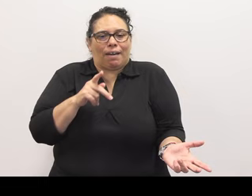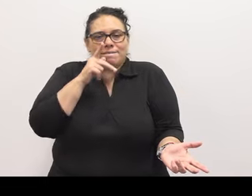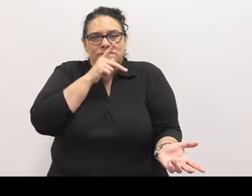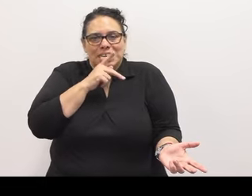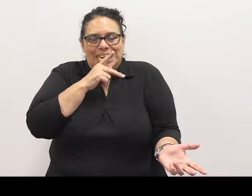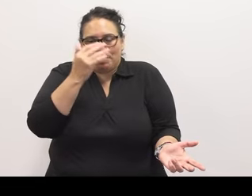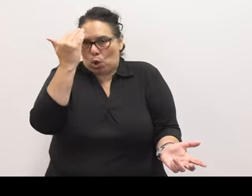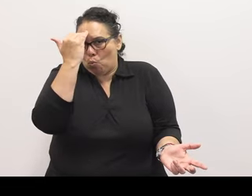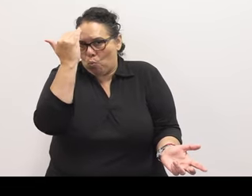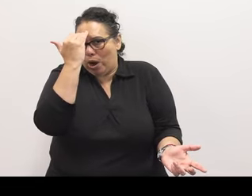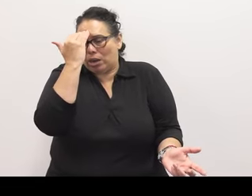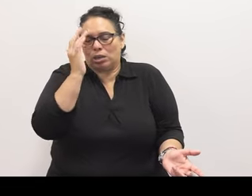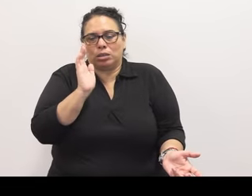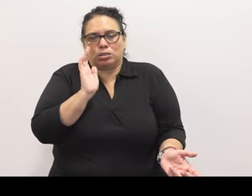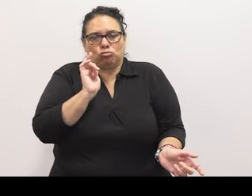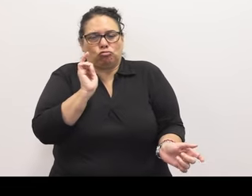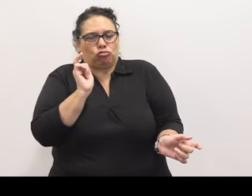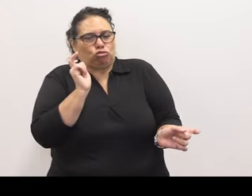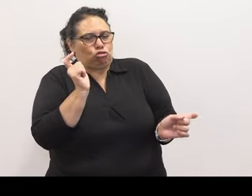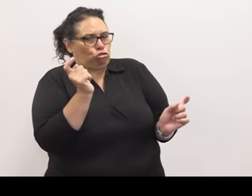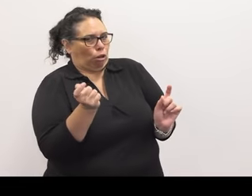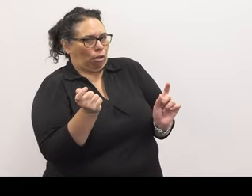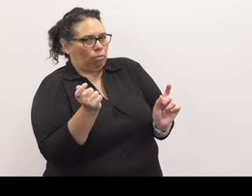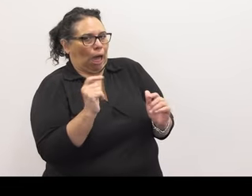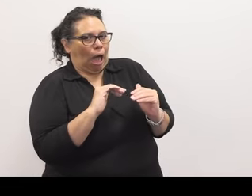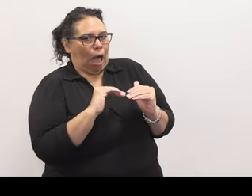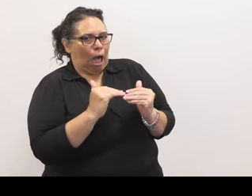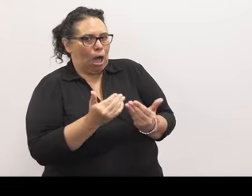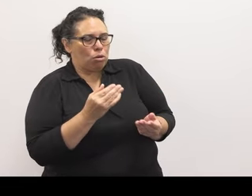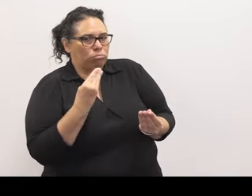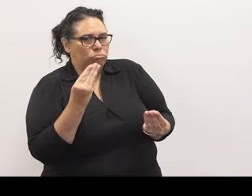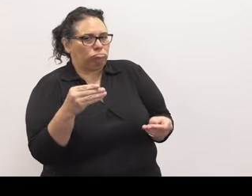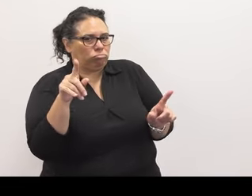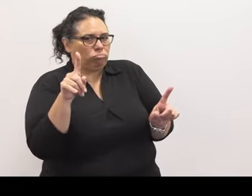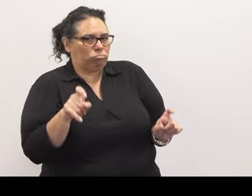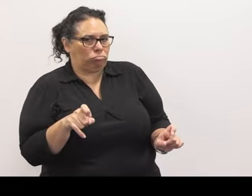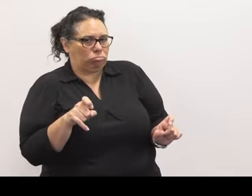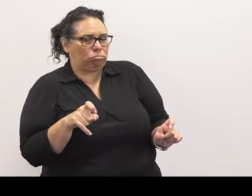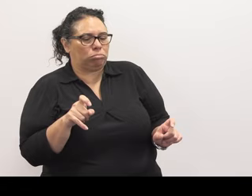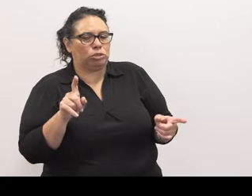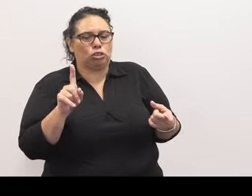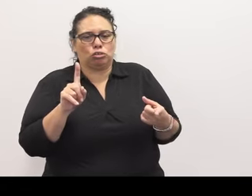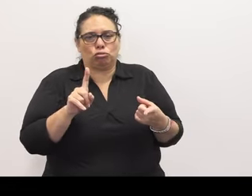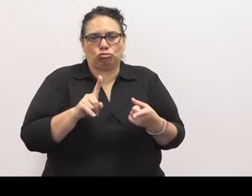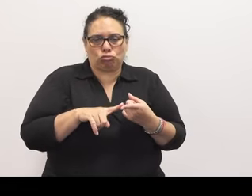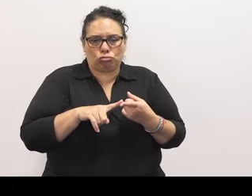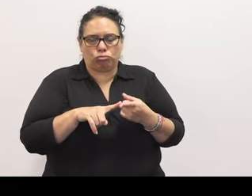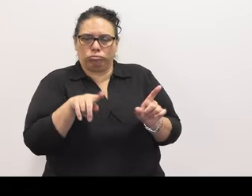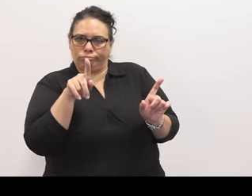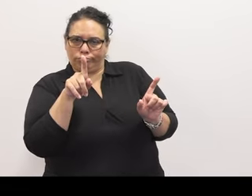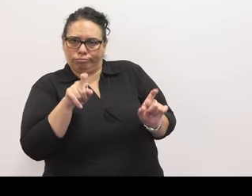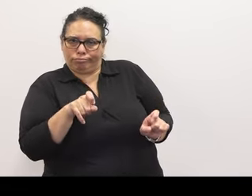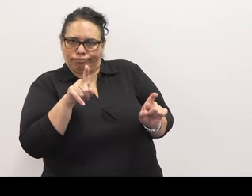And so our shift in our way of giving assessments change to actually assess skills that were taught.